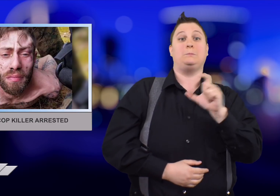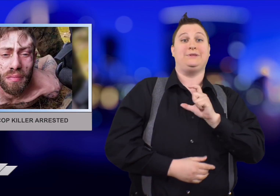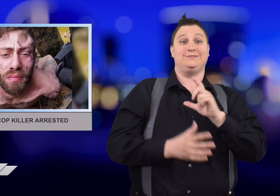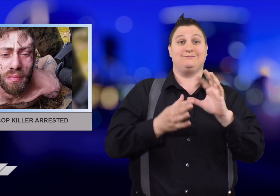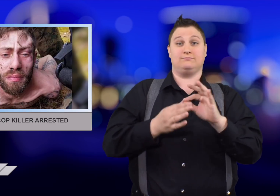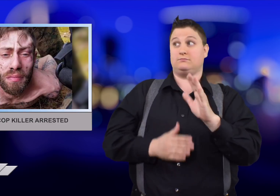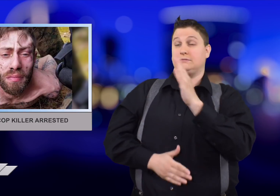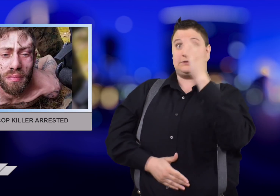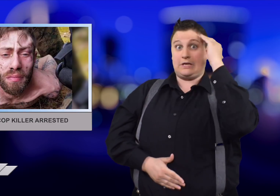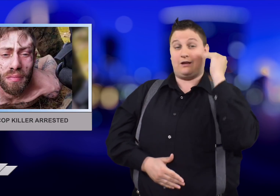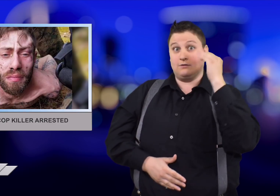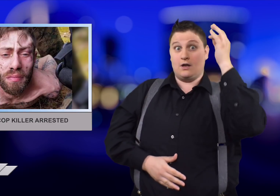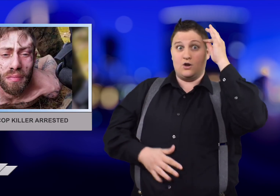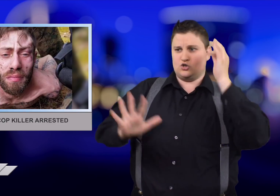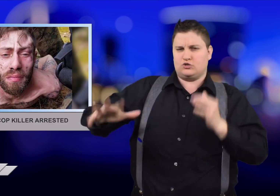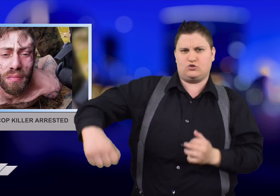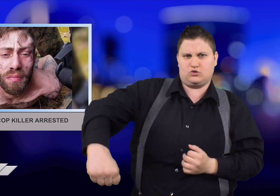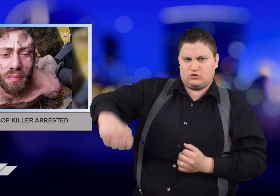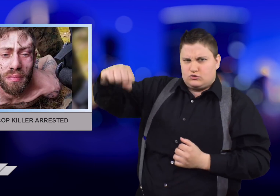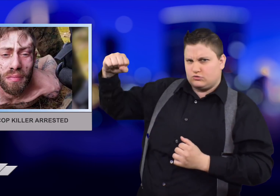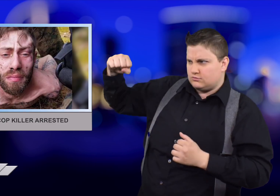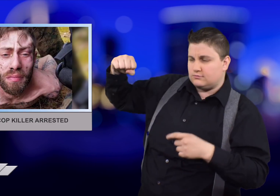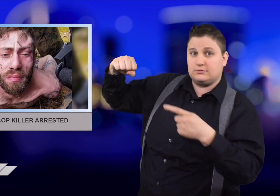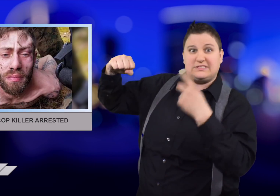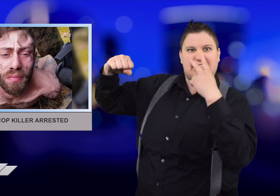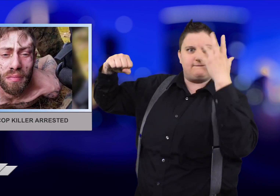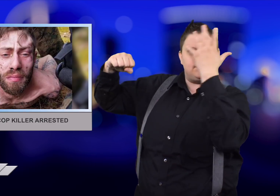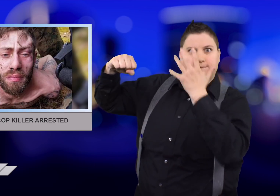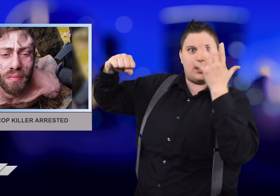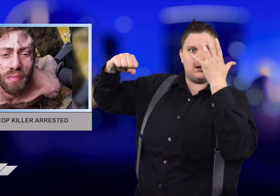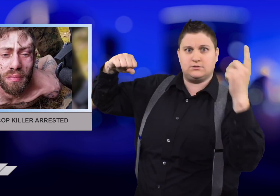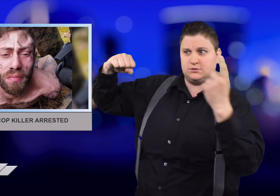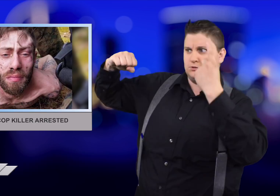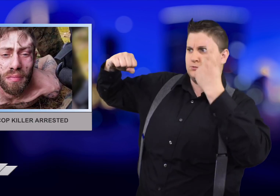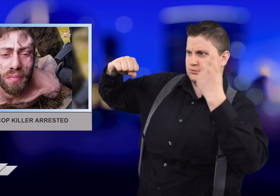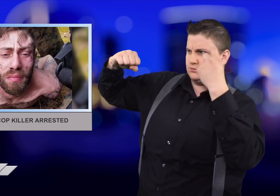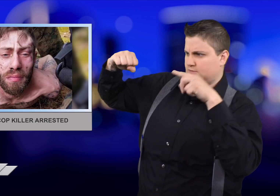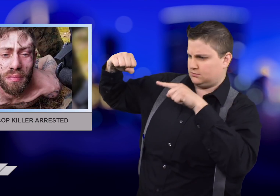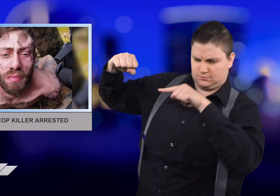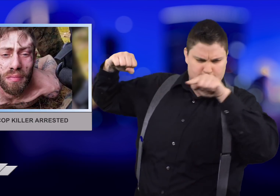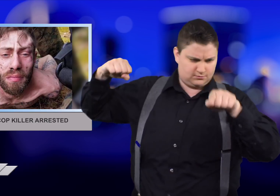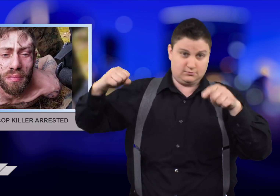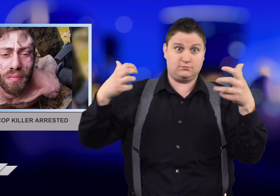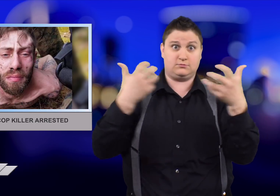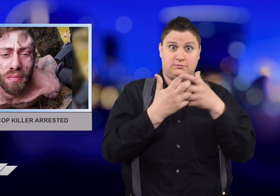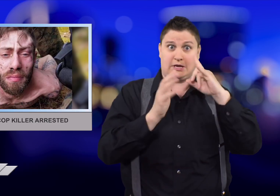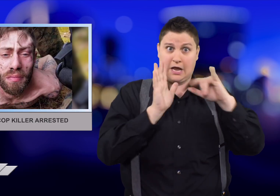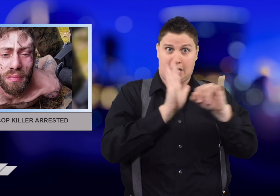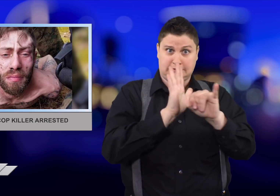Police say they pulled back Williams' head by his hair so his face would face the